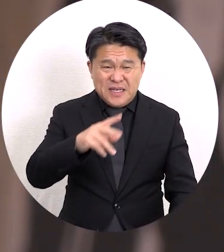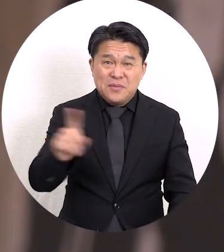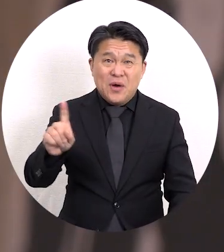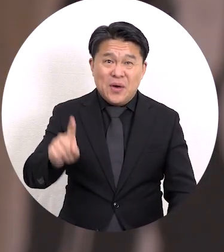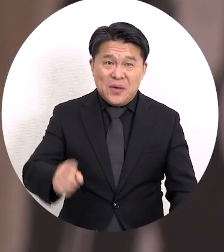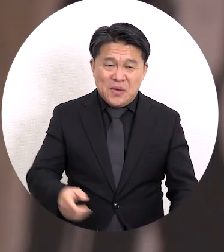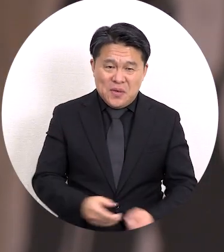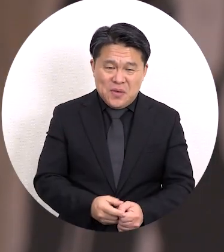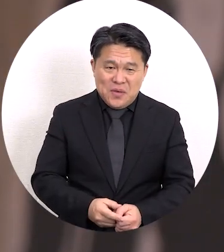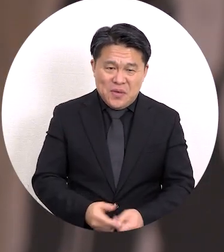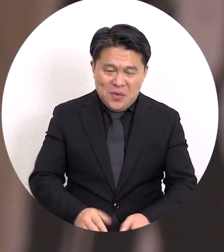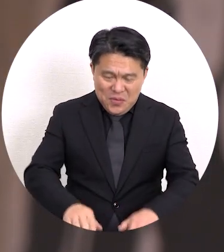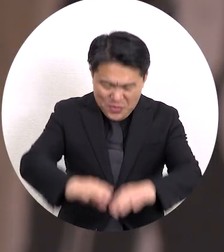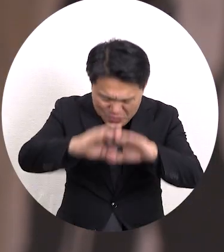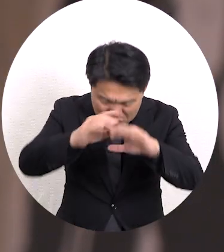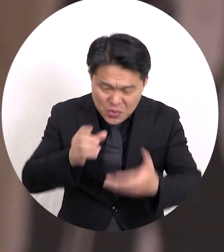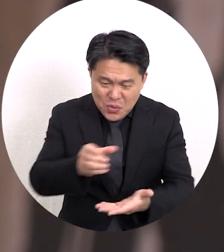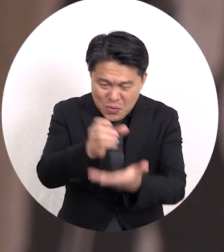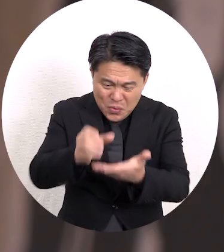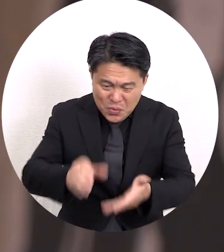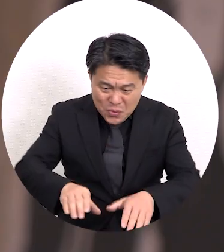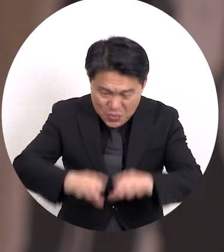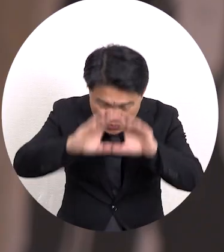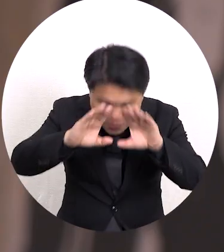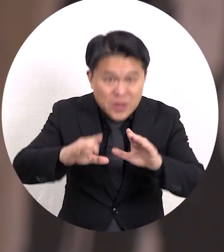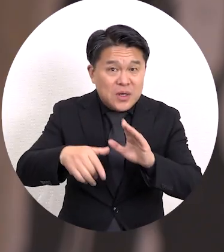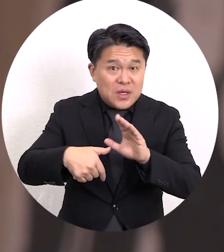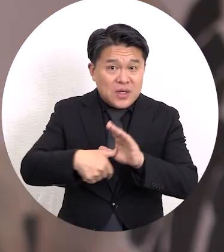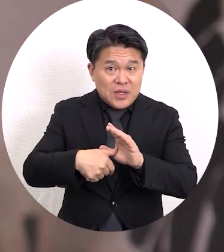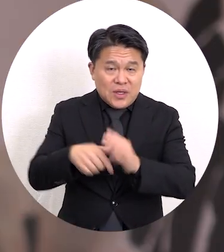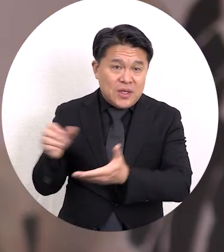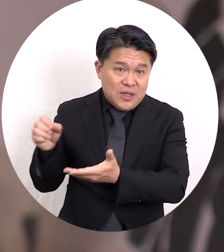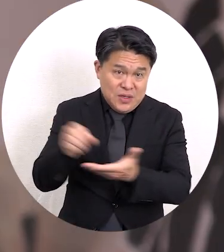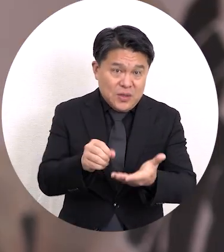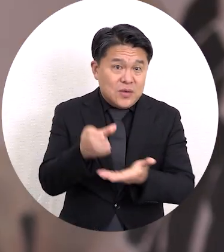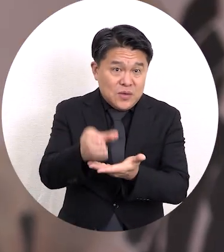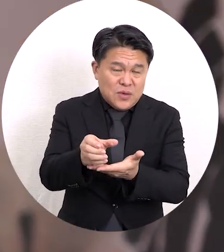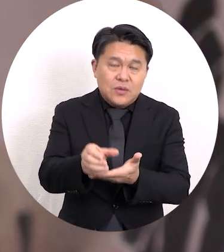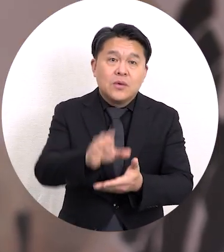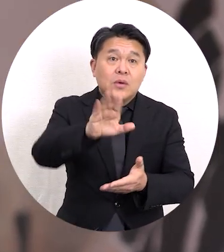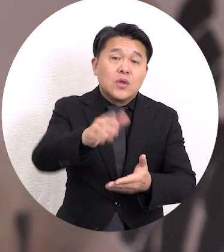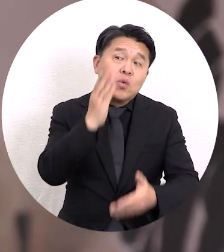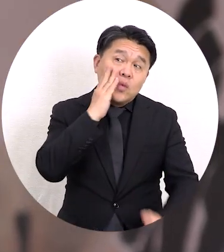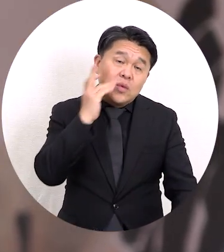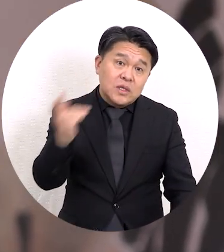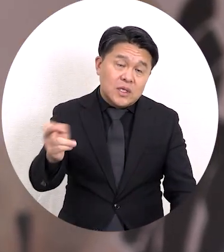as a ritual object used in ceremonies. In the rock carvings at Ban-gukdae in Ulsan, for example,